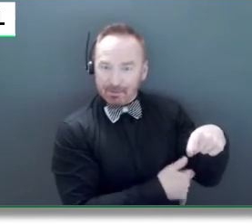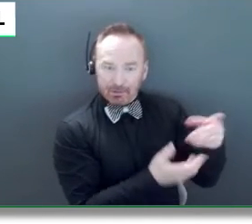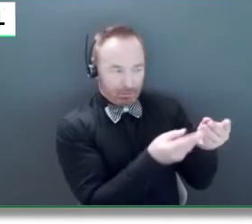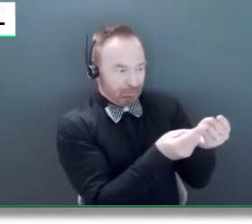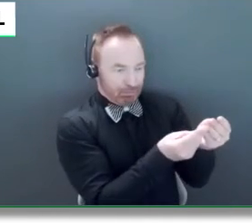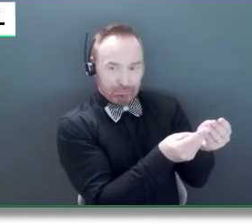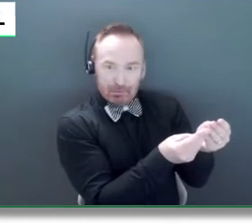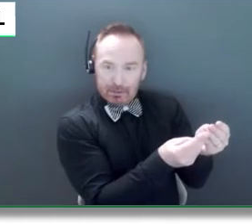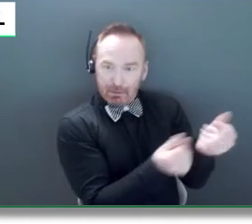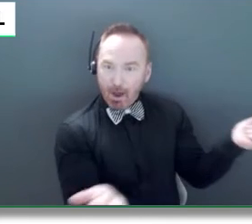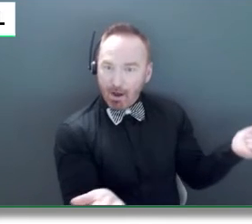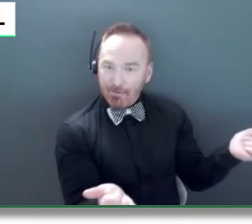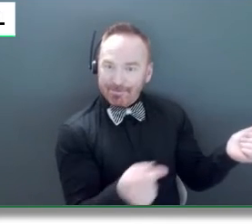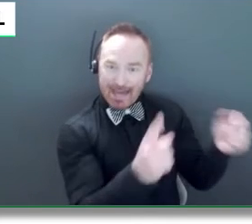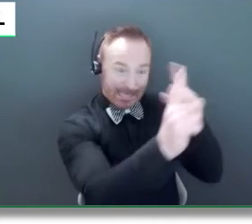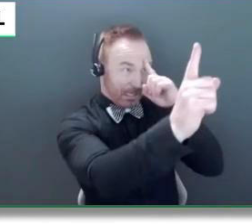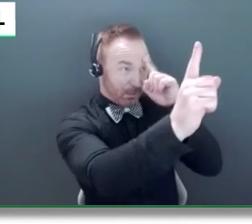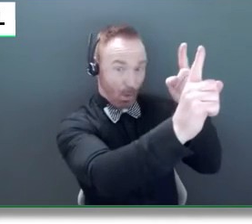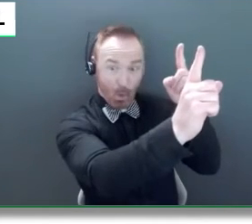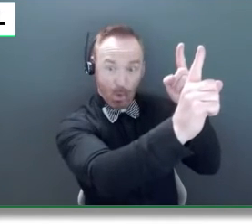they will come.